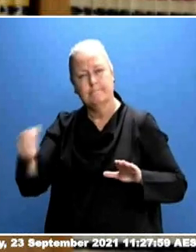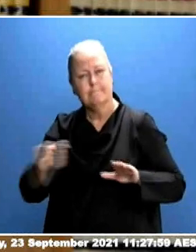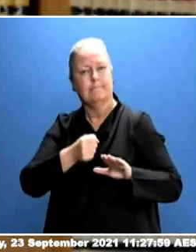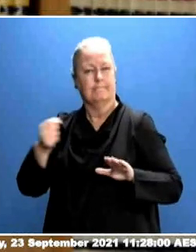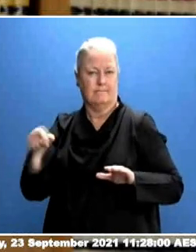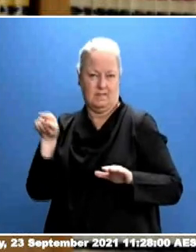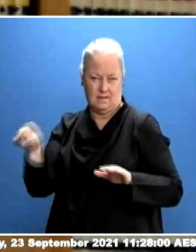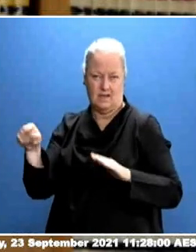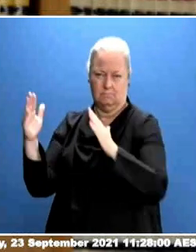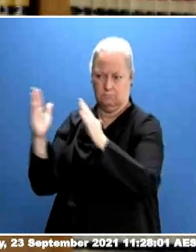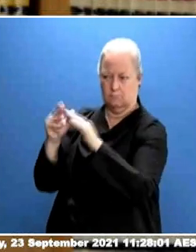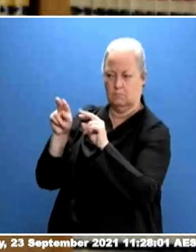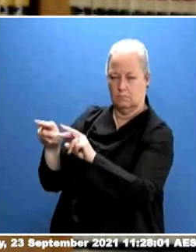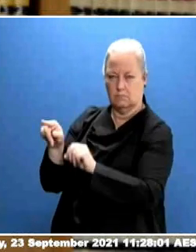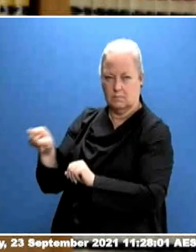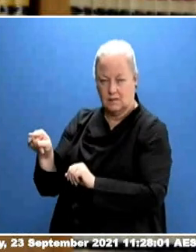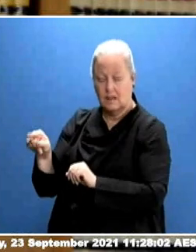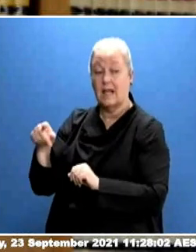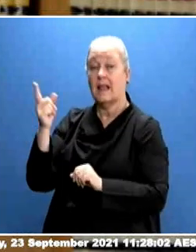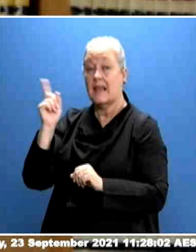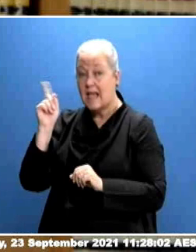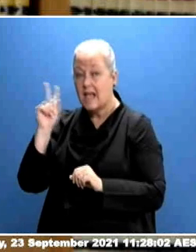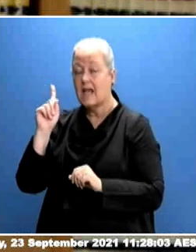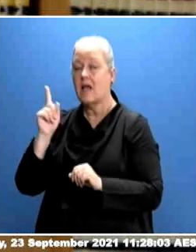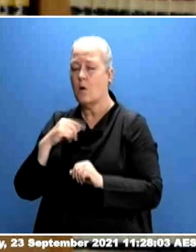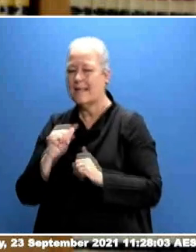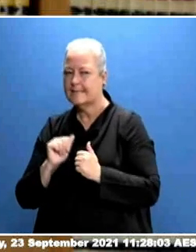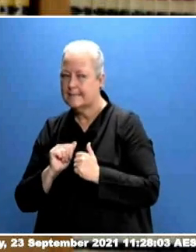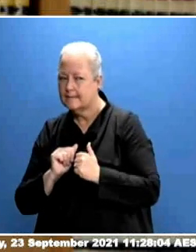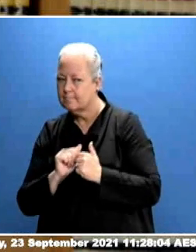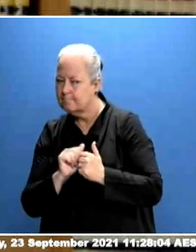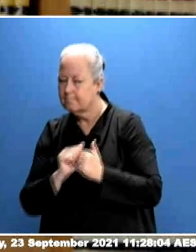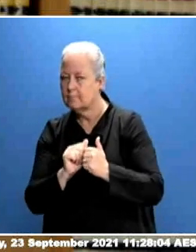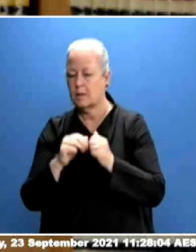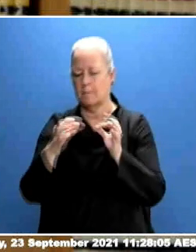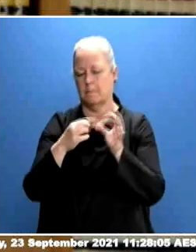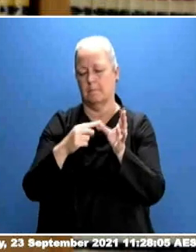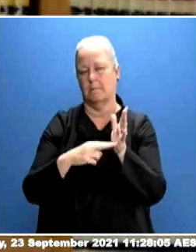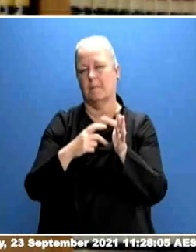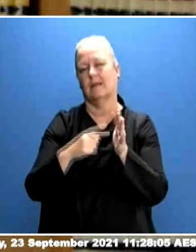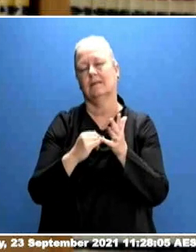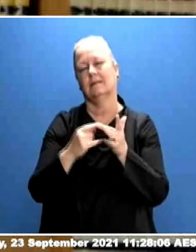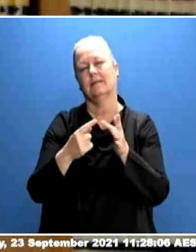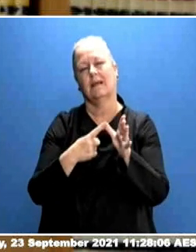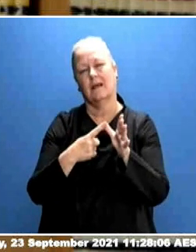We are working to have relationships with Banksia Hill, and having gone there recently to liaise with their service,